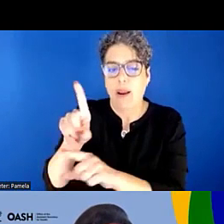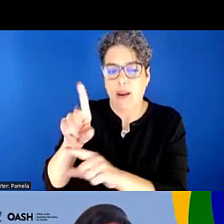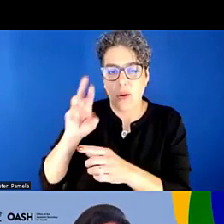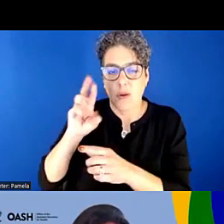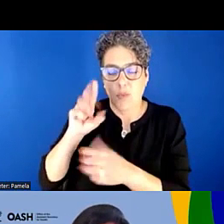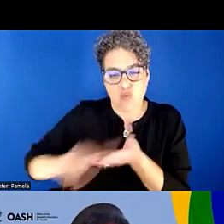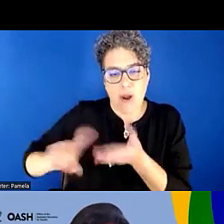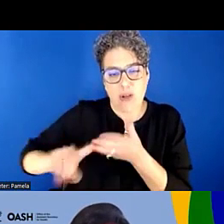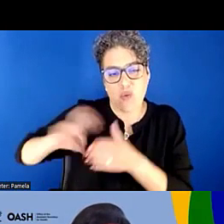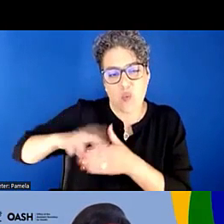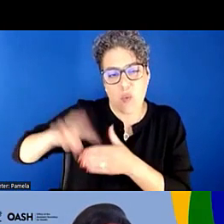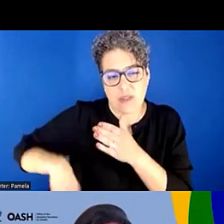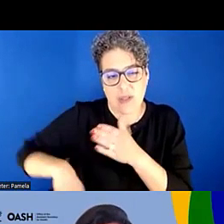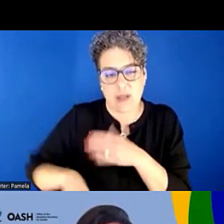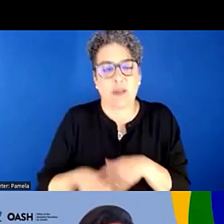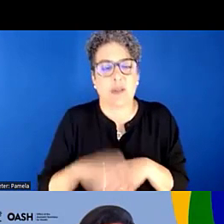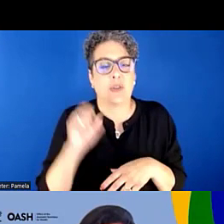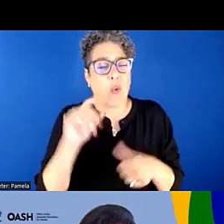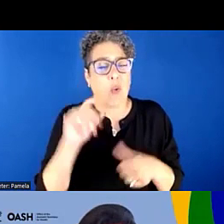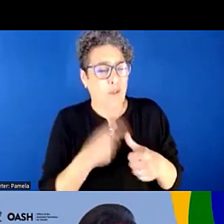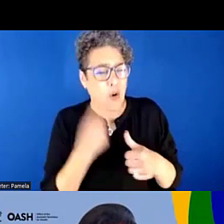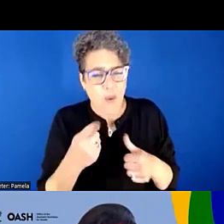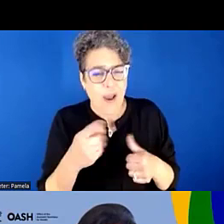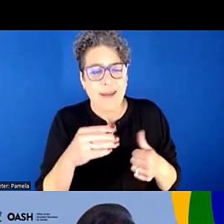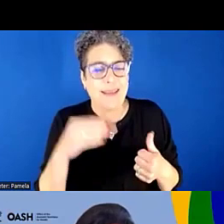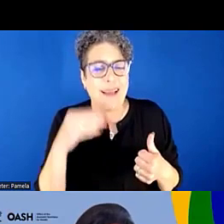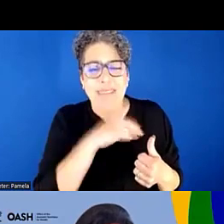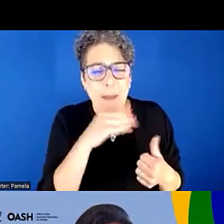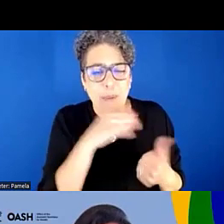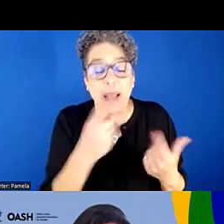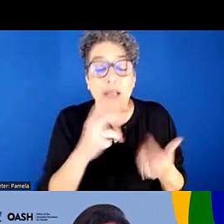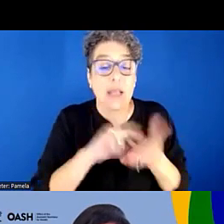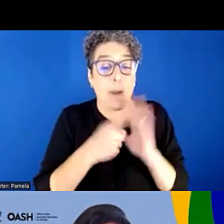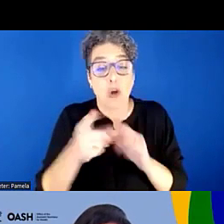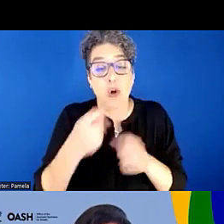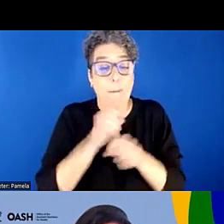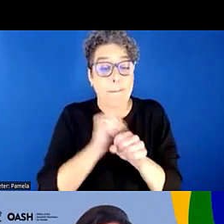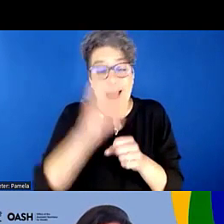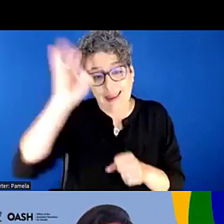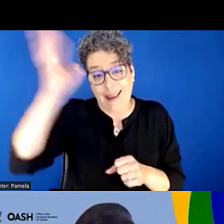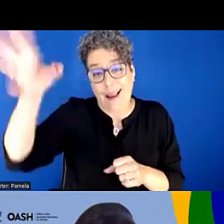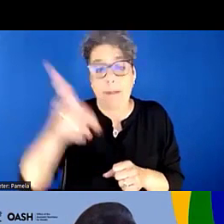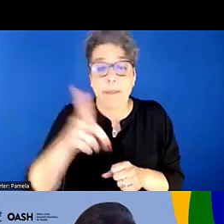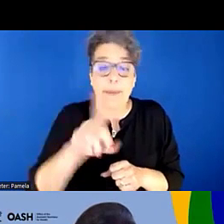So what is fabrication? Is making up data or results and recording or reporting them.